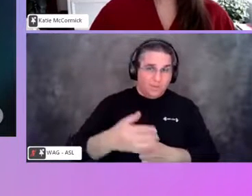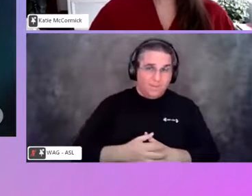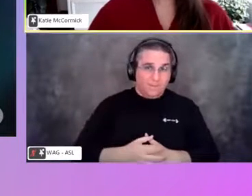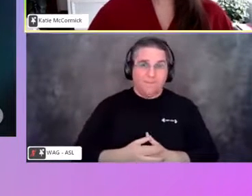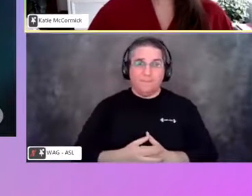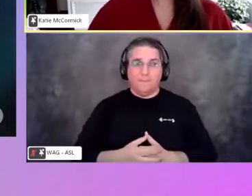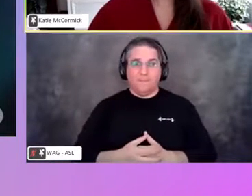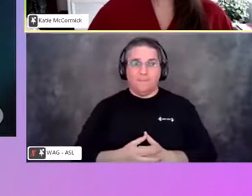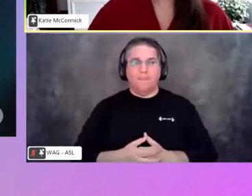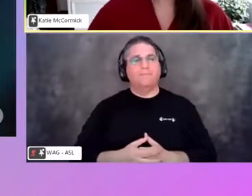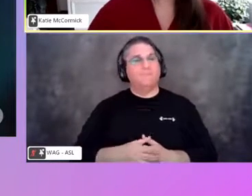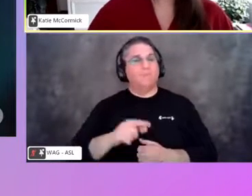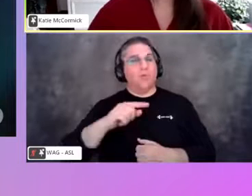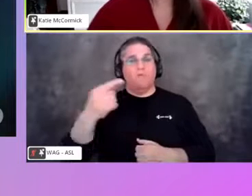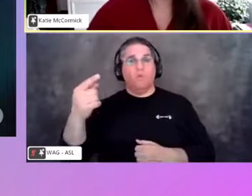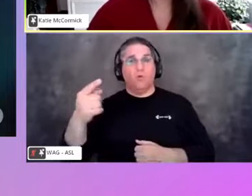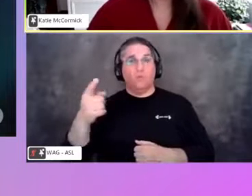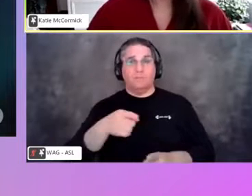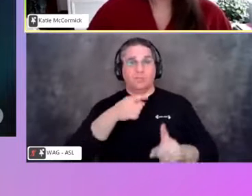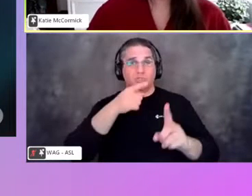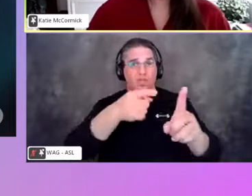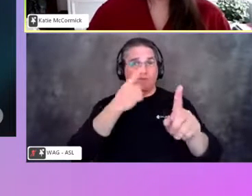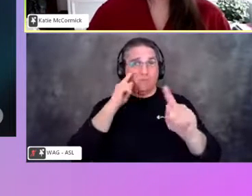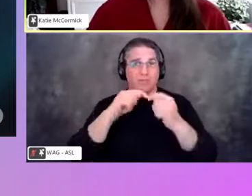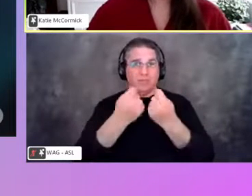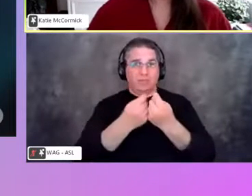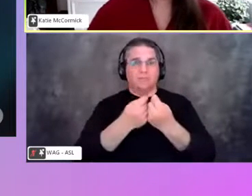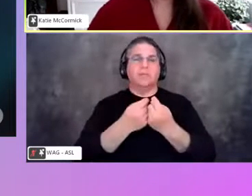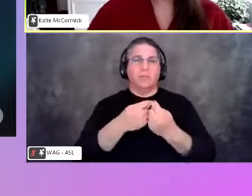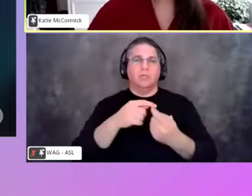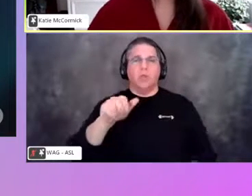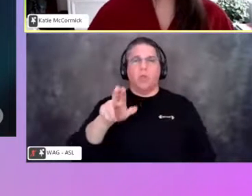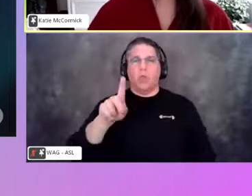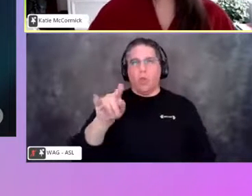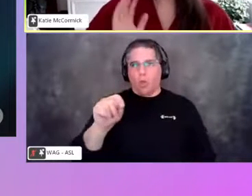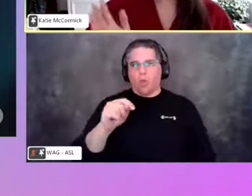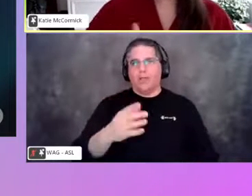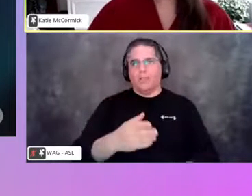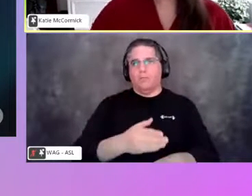deeper into each objective and share how we made them possible. So with that let's